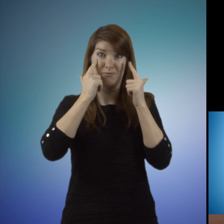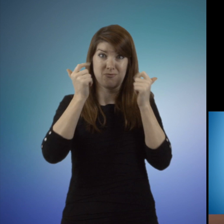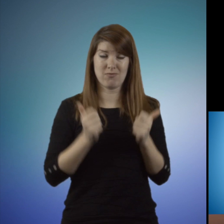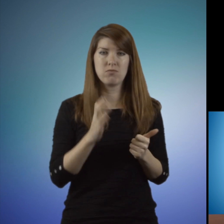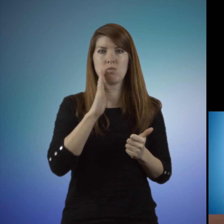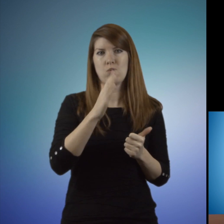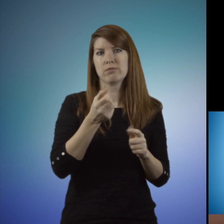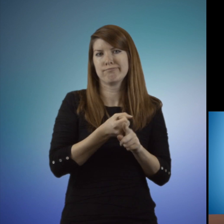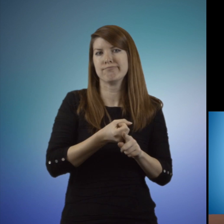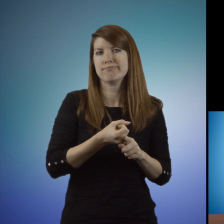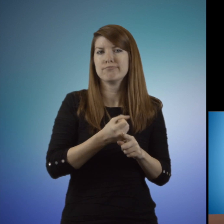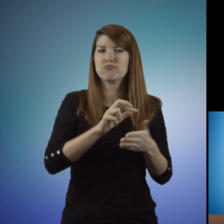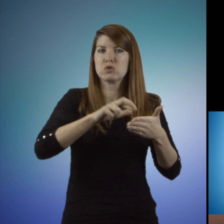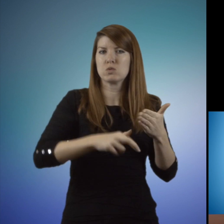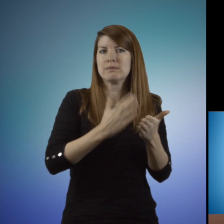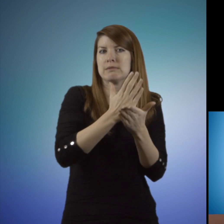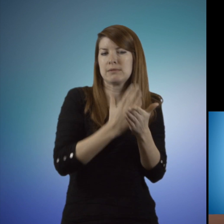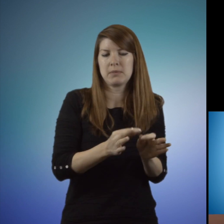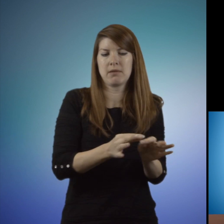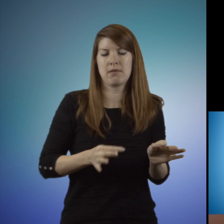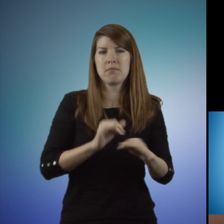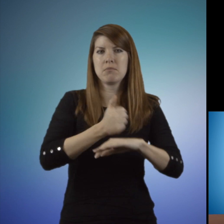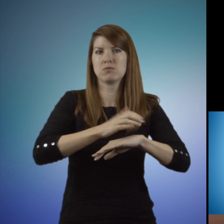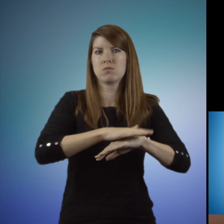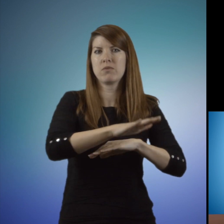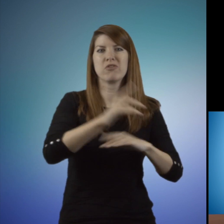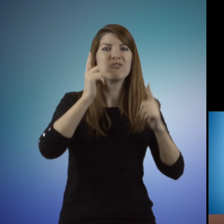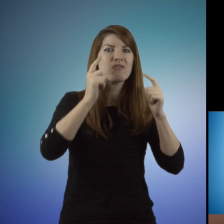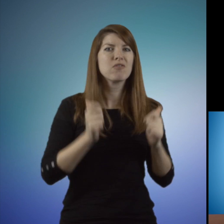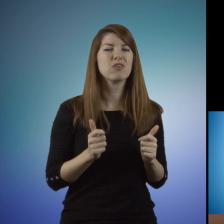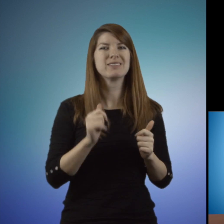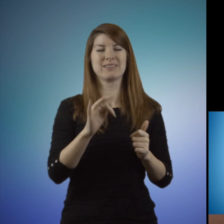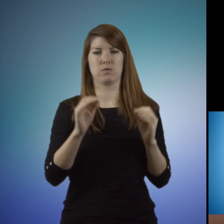that result from that hearing loss without intervention that's appropriate.